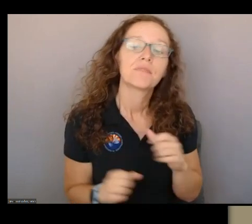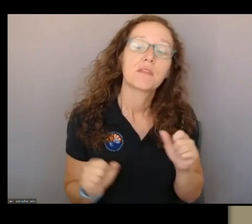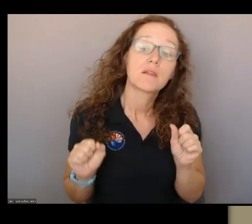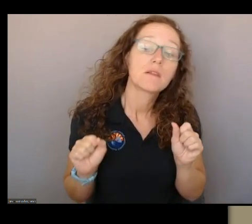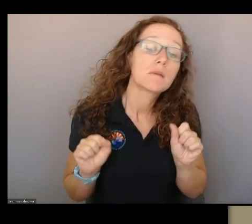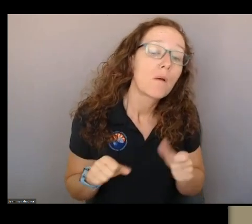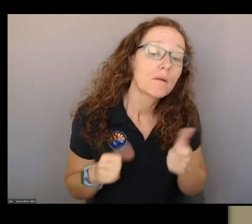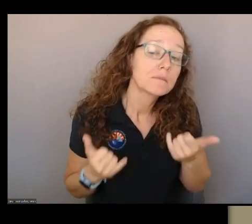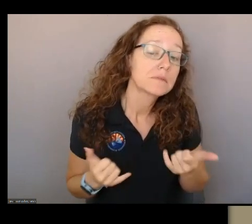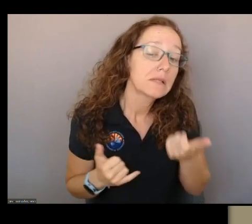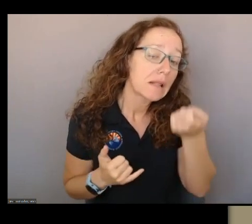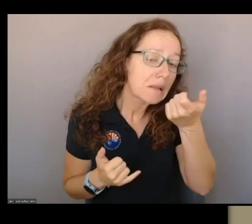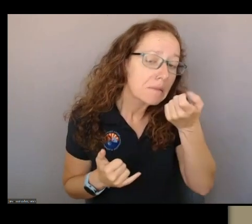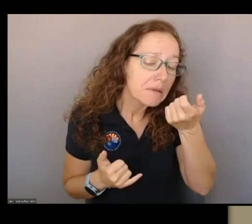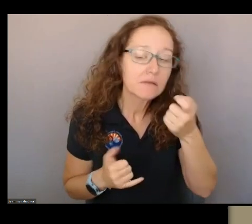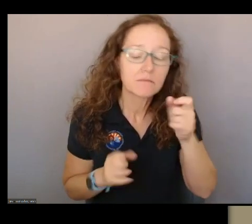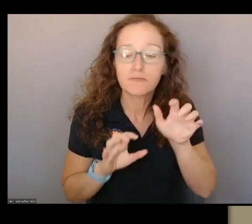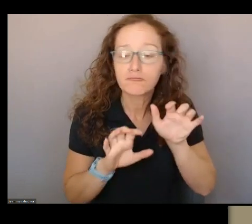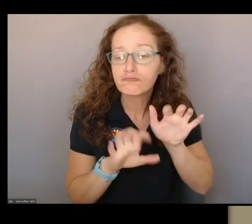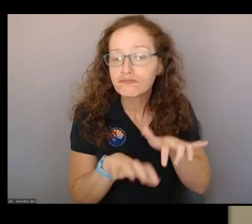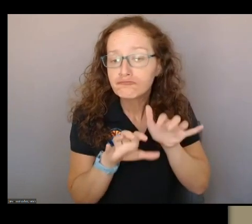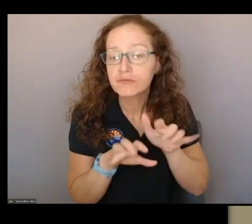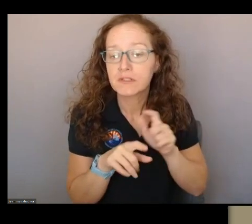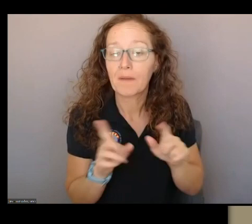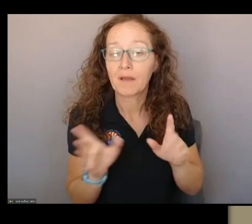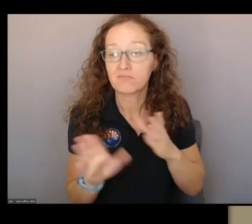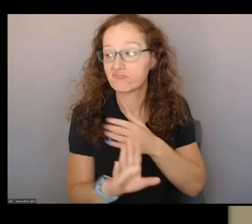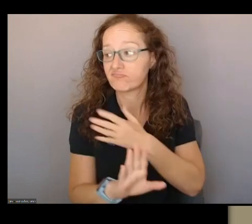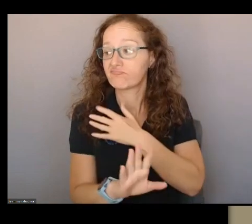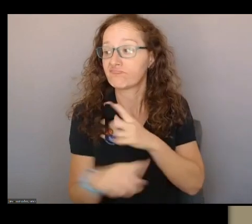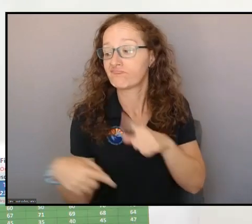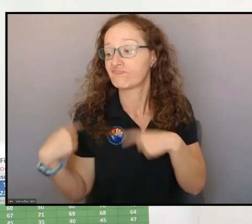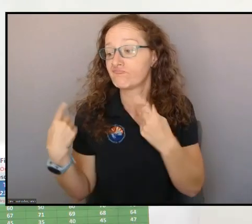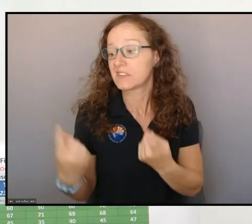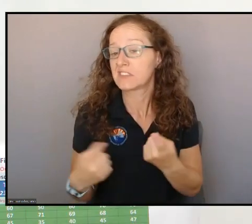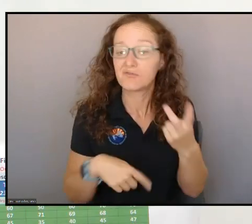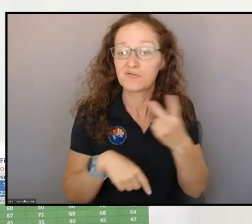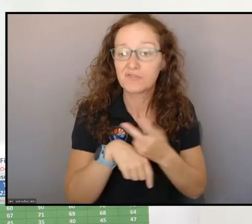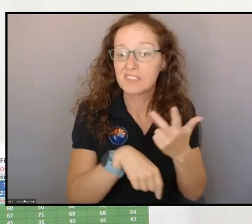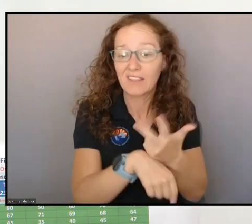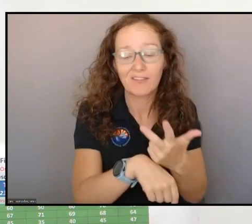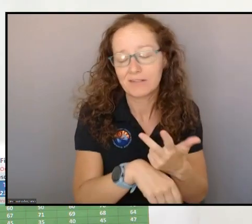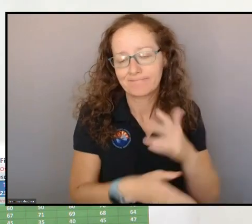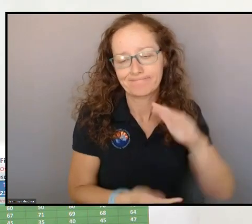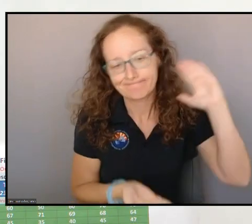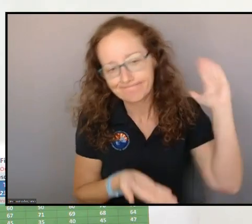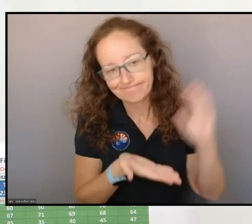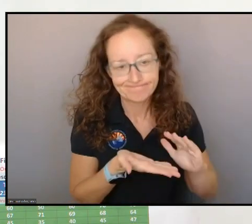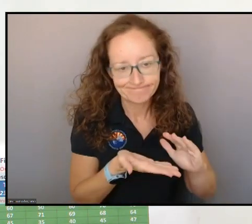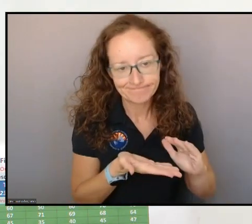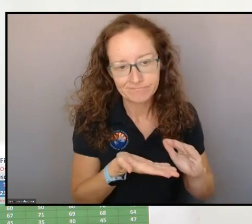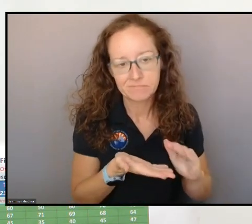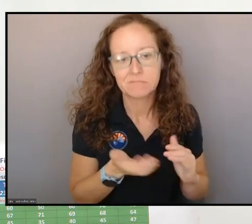definitely not as great as we have seen over the past few days. So, everything kind of shifts back to the west.